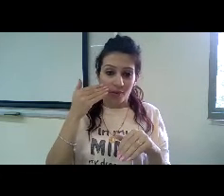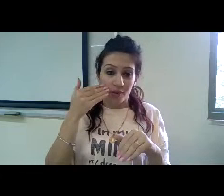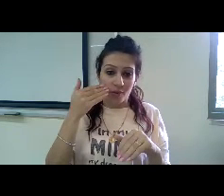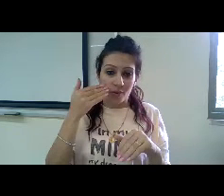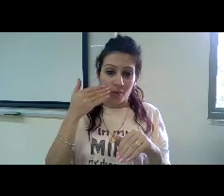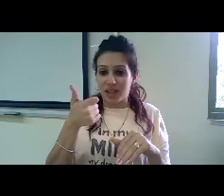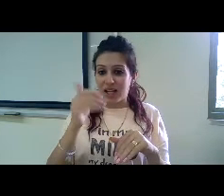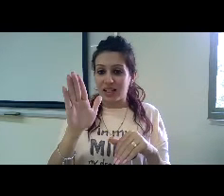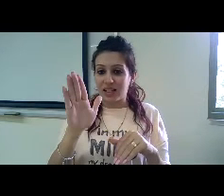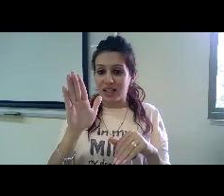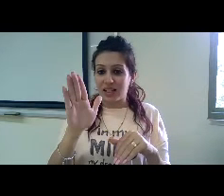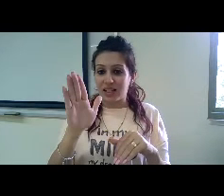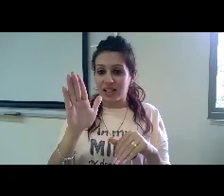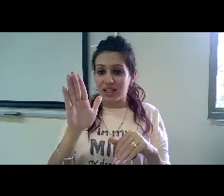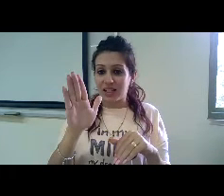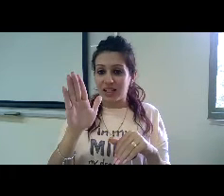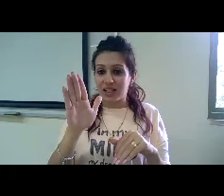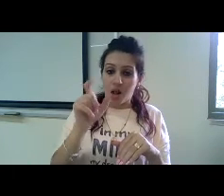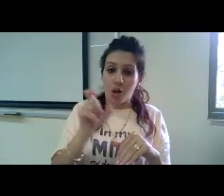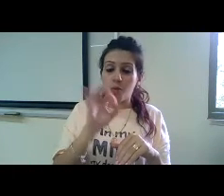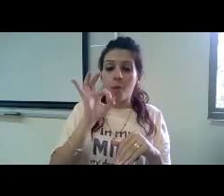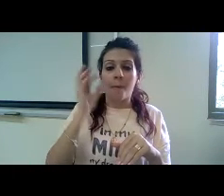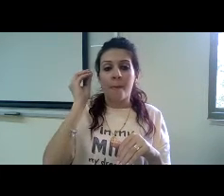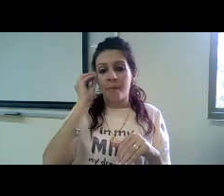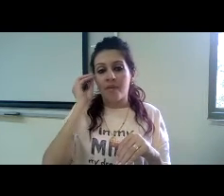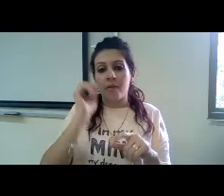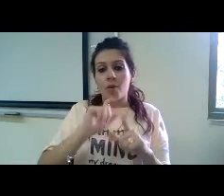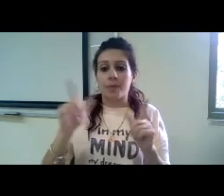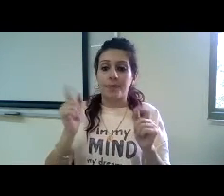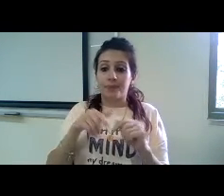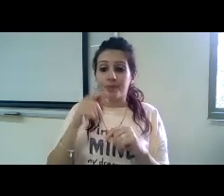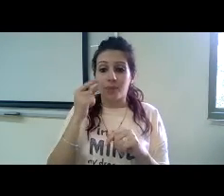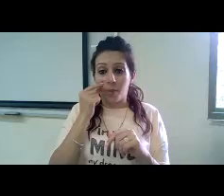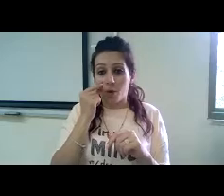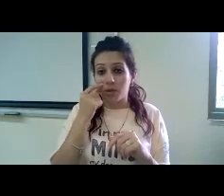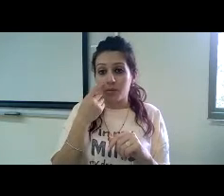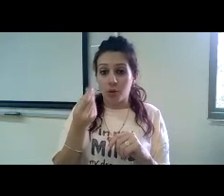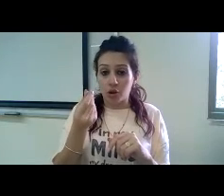Human Resources, and Capacity Building.